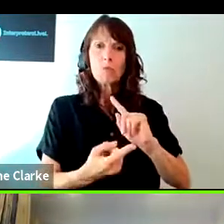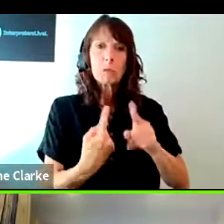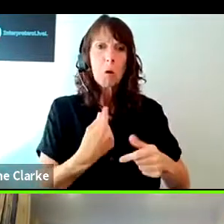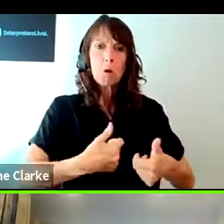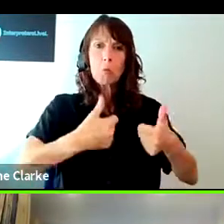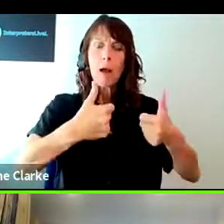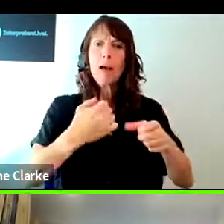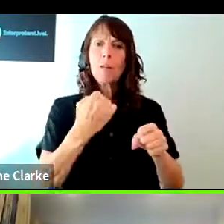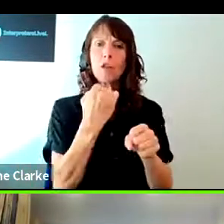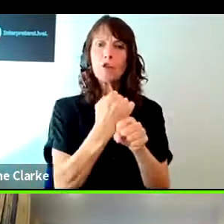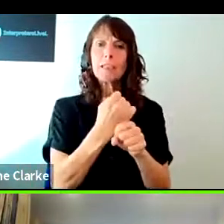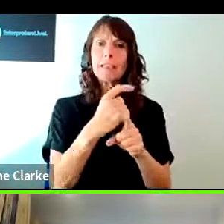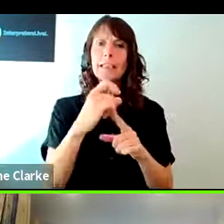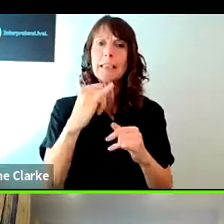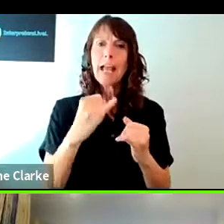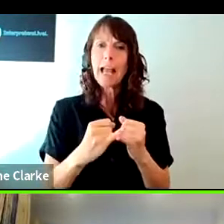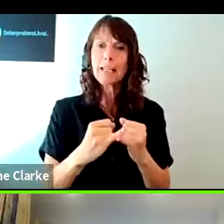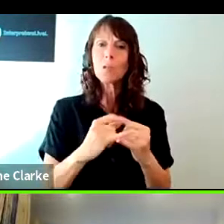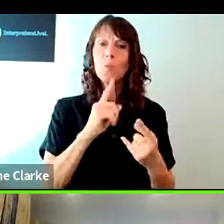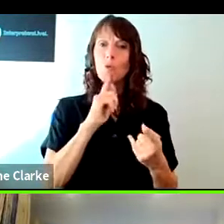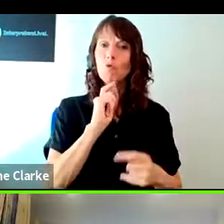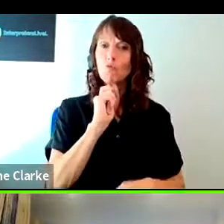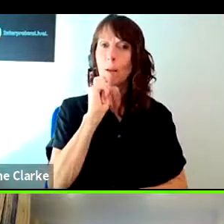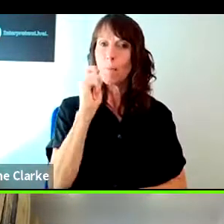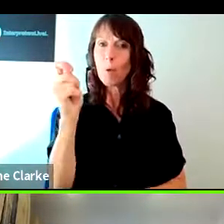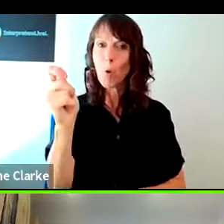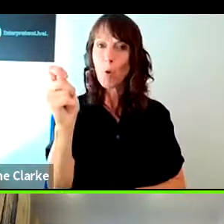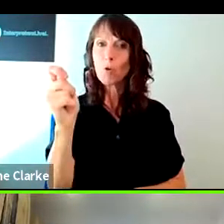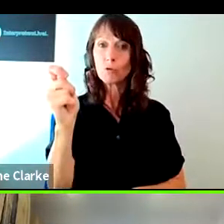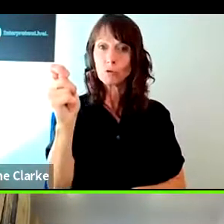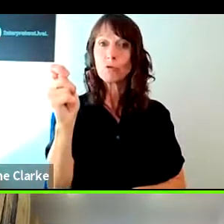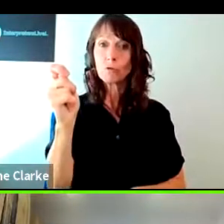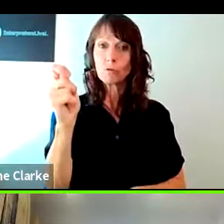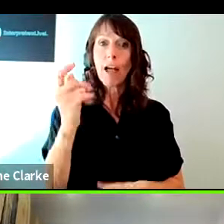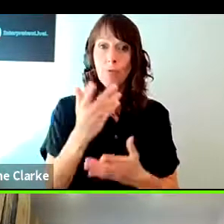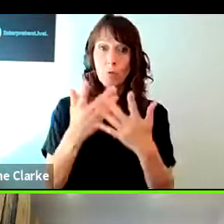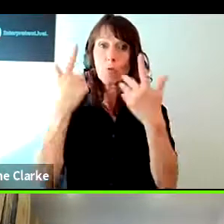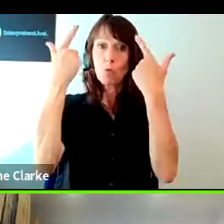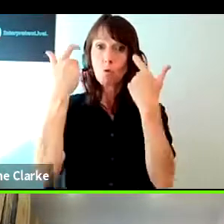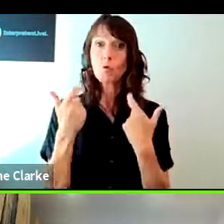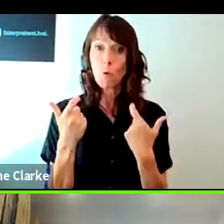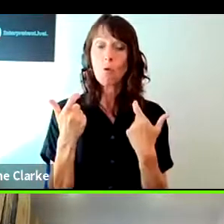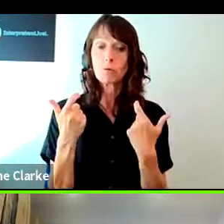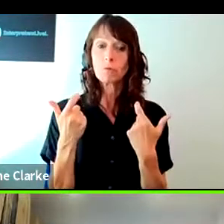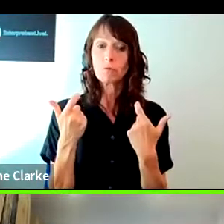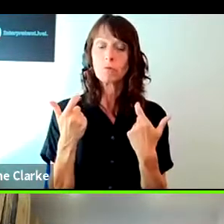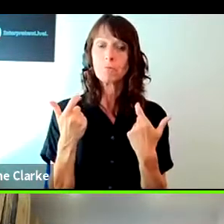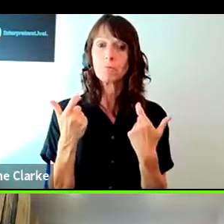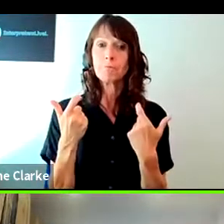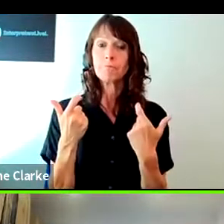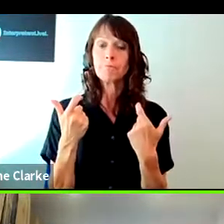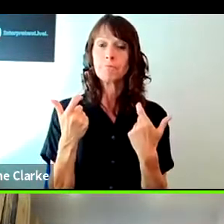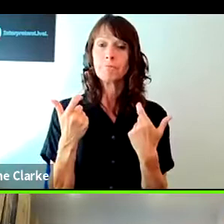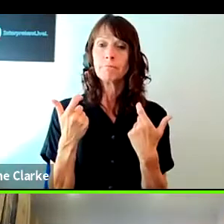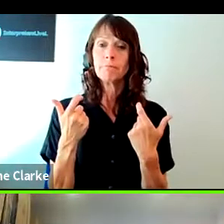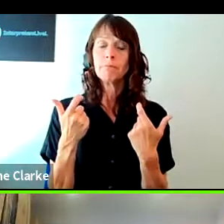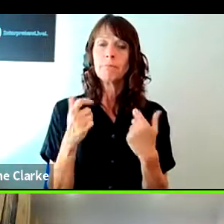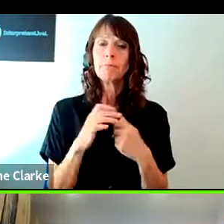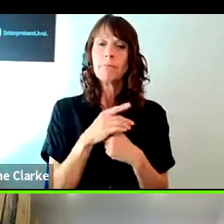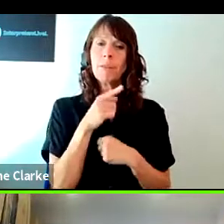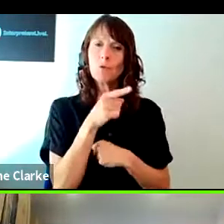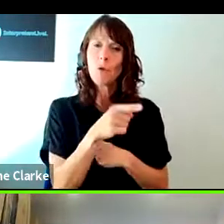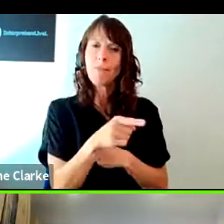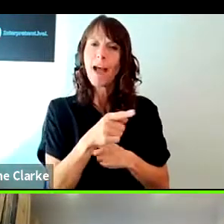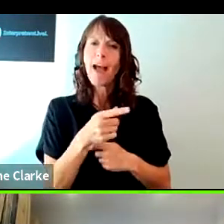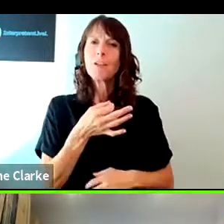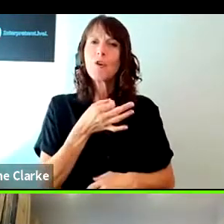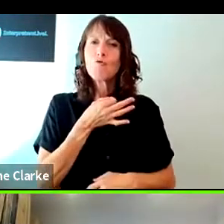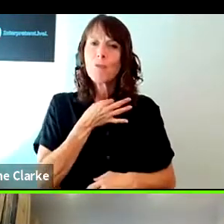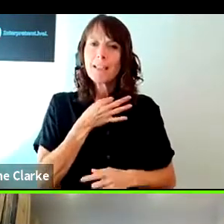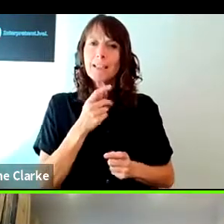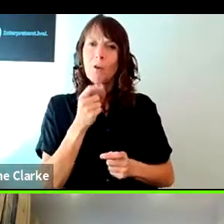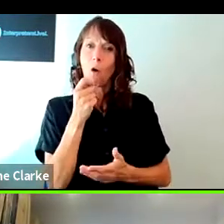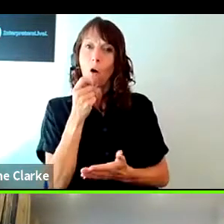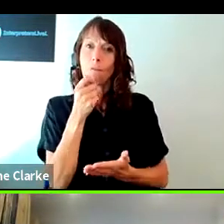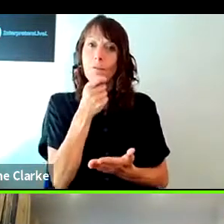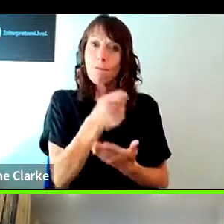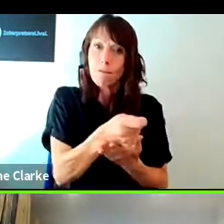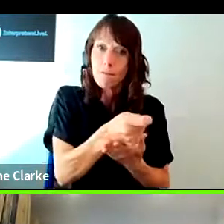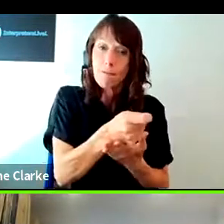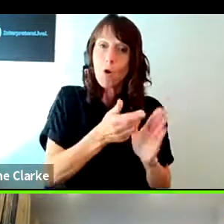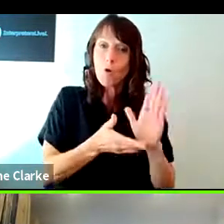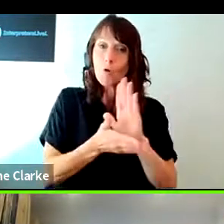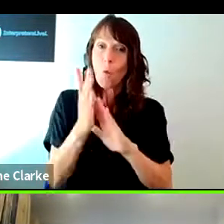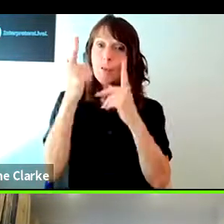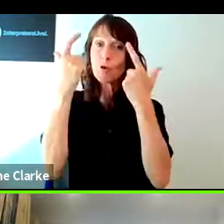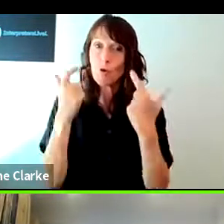you to the EHRC, who will take you to court. And that threat has been transformational. Now all